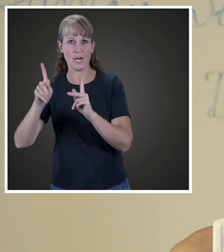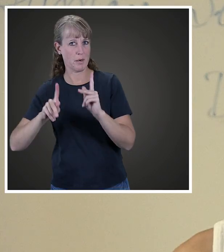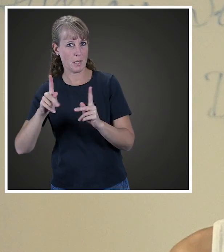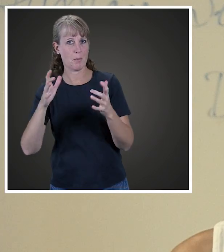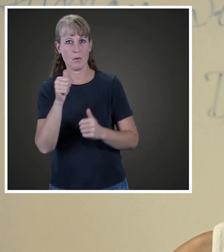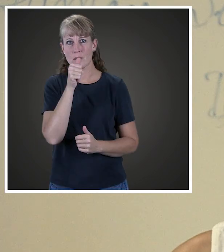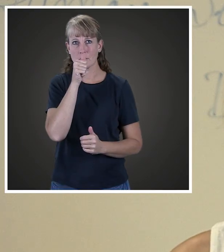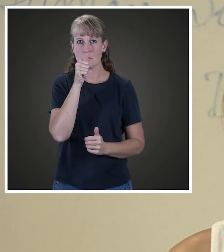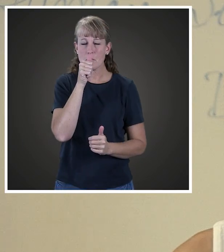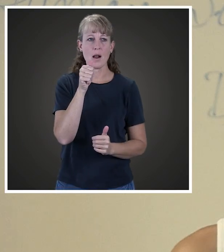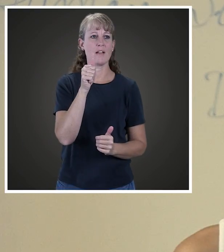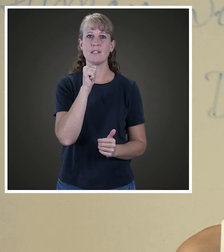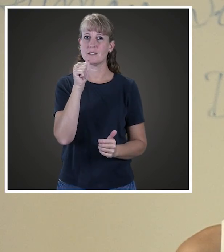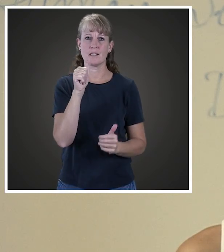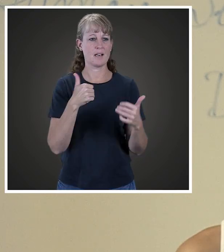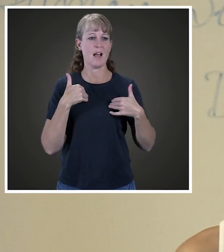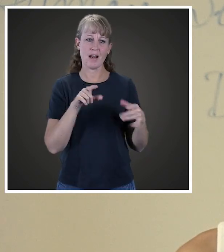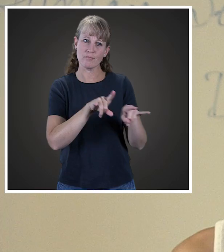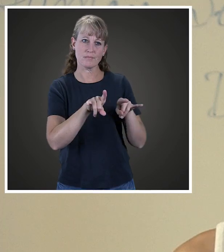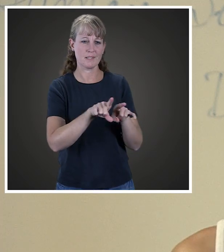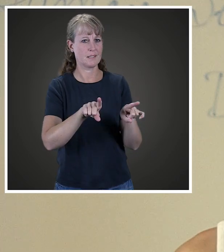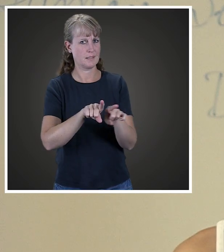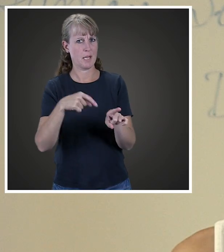It's a way to keep their privacy and avoid ridicule, like the kind I expressed earlier.